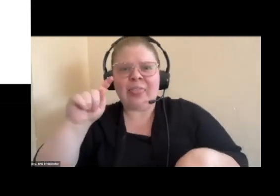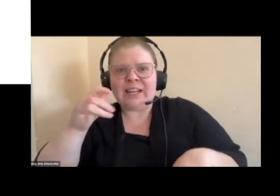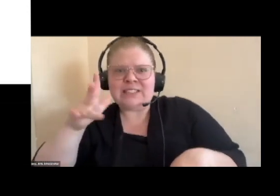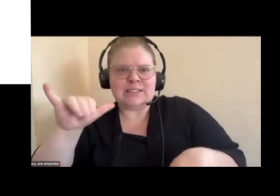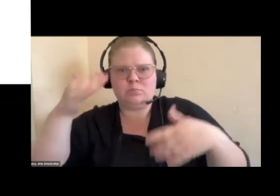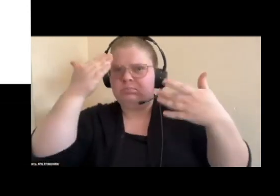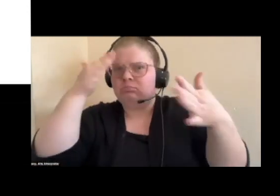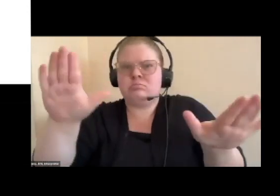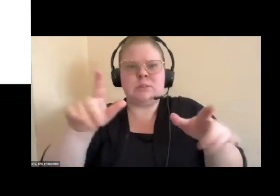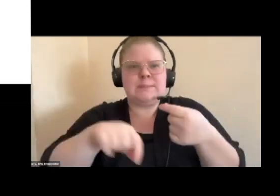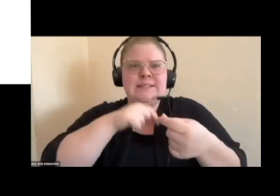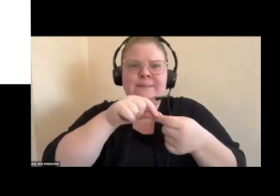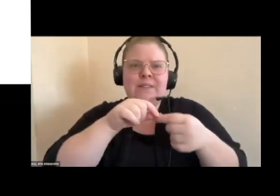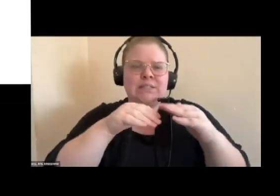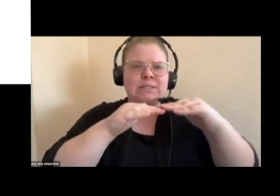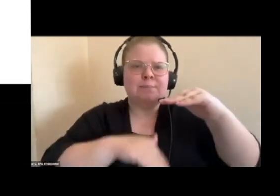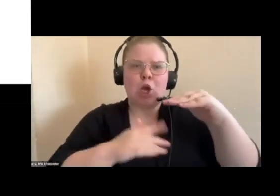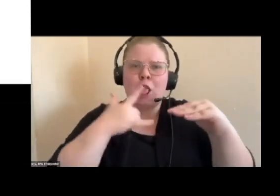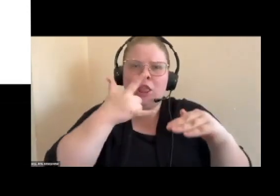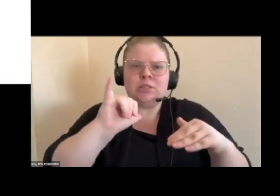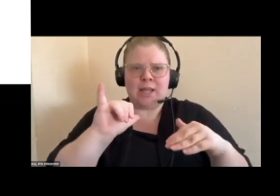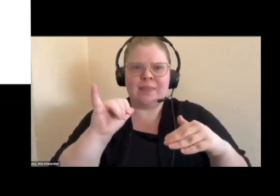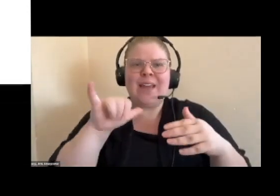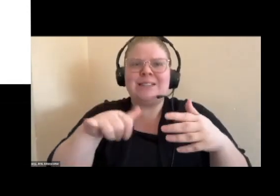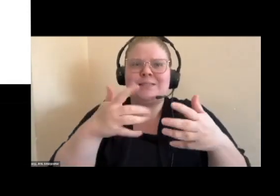So that's a big area, a big gap.